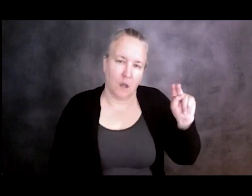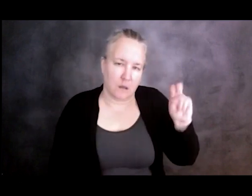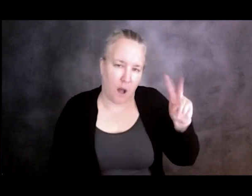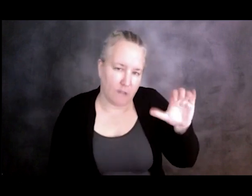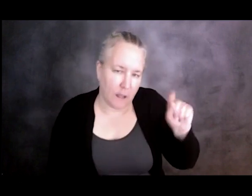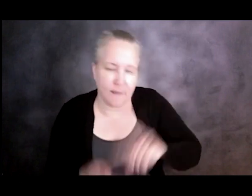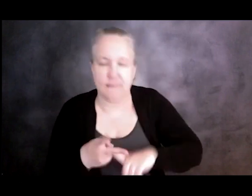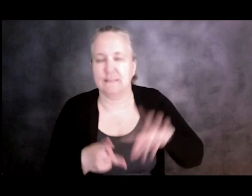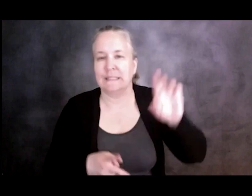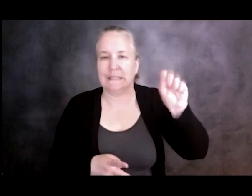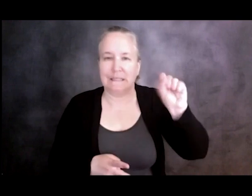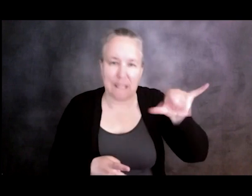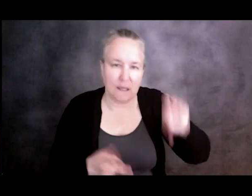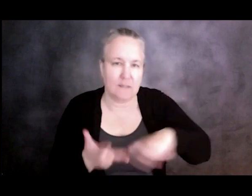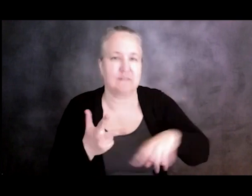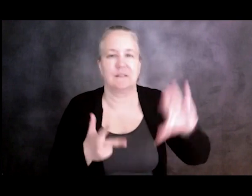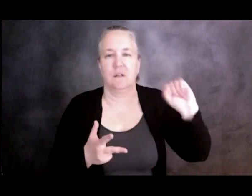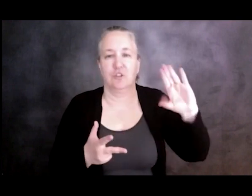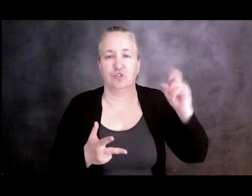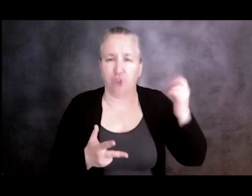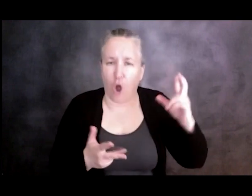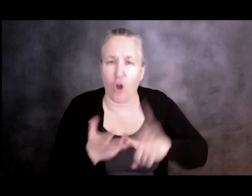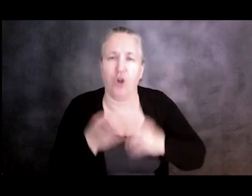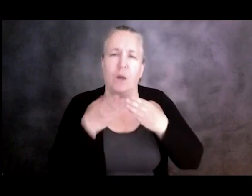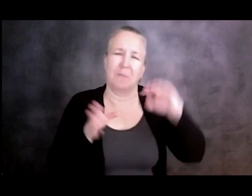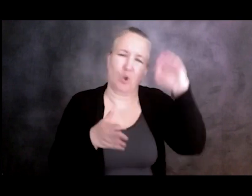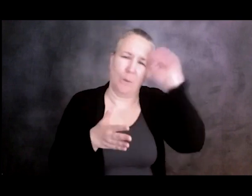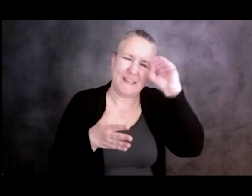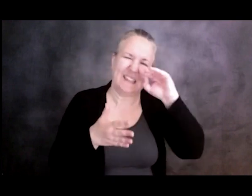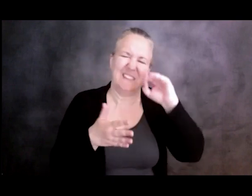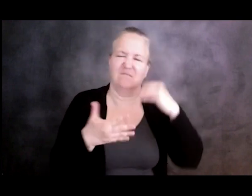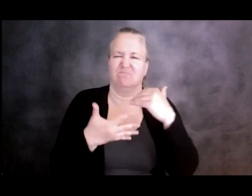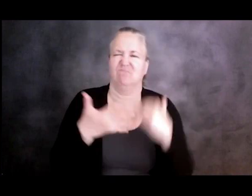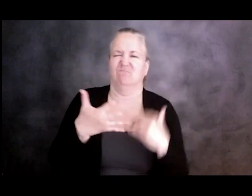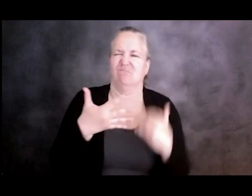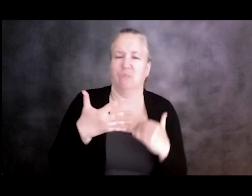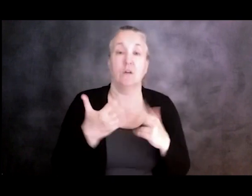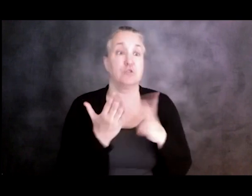or a scholar or a public opinion writer, whatever. So I always have multiple projects going on.